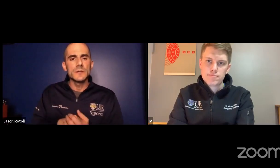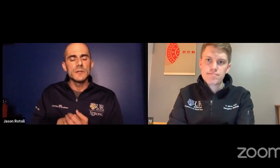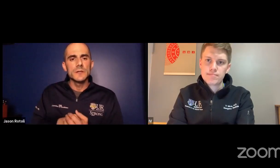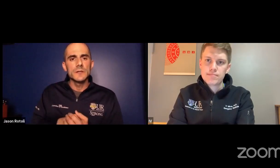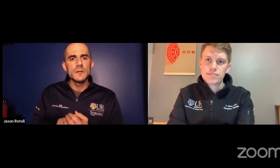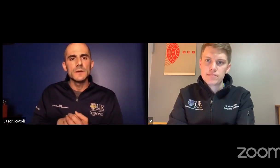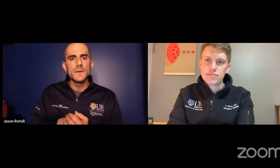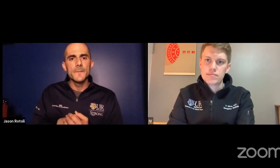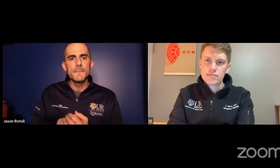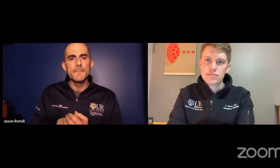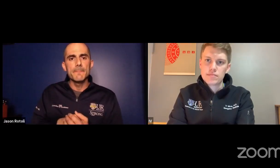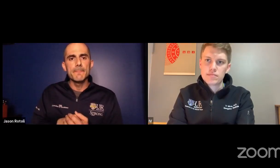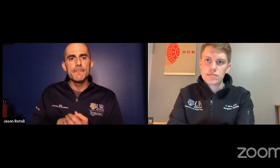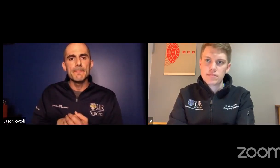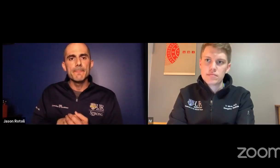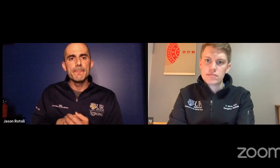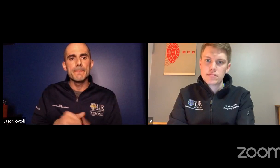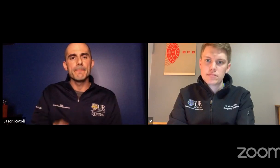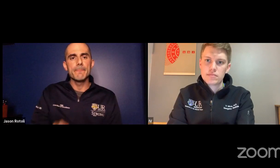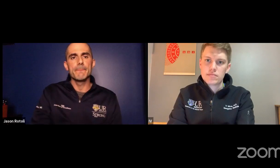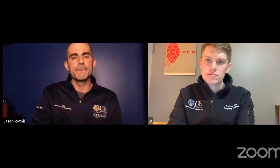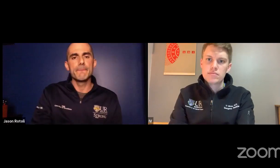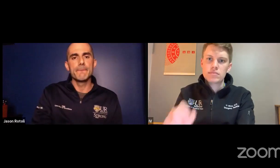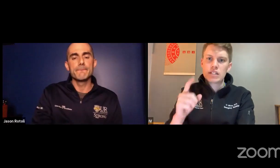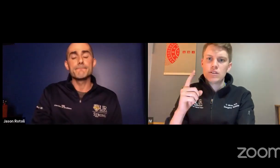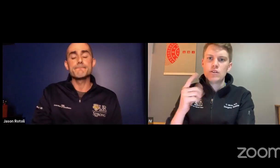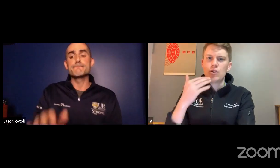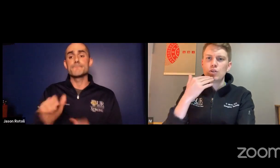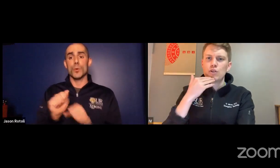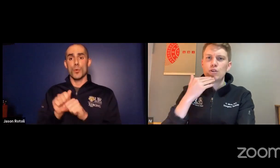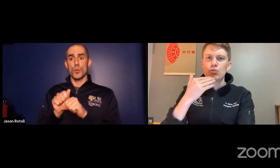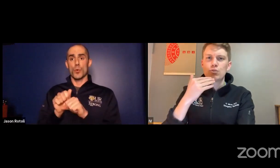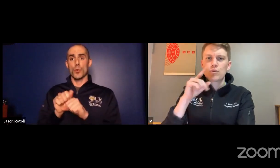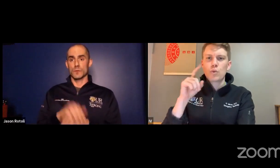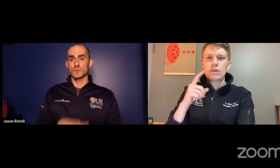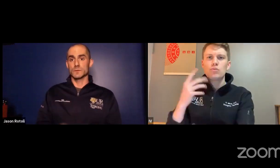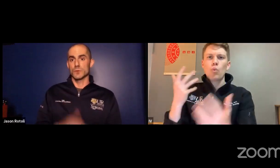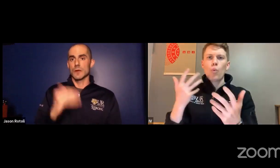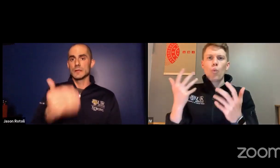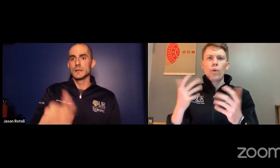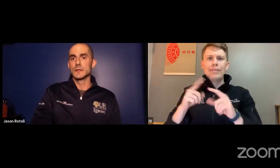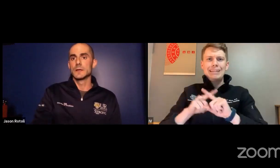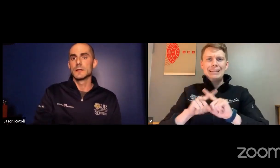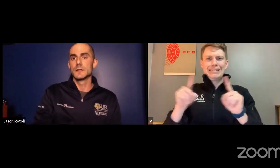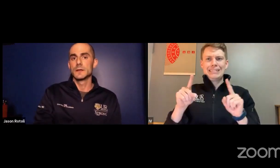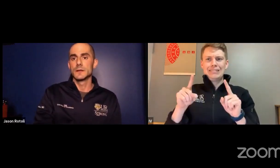primary care physician the nurse will interact with you and then talk to your doctor about what